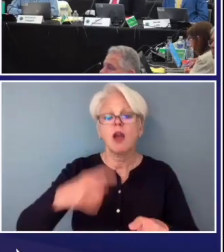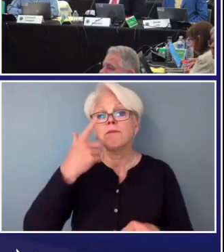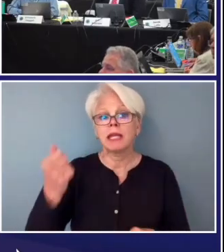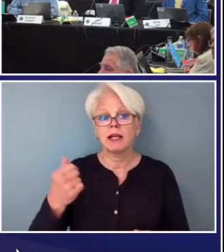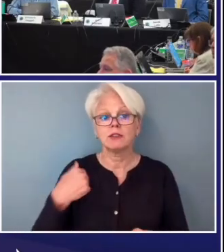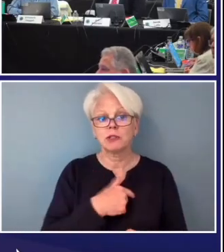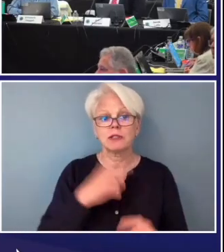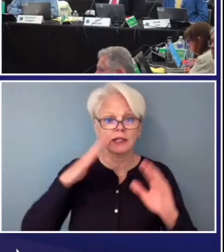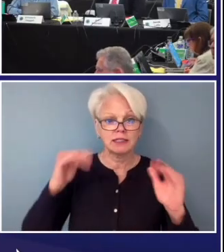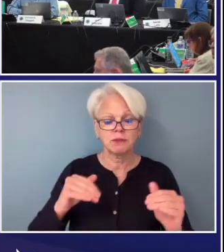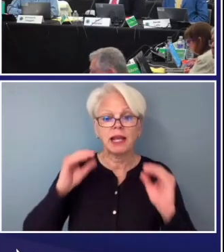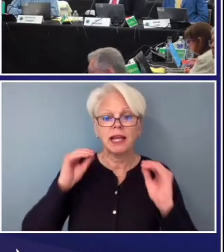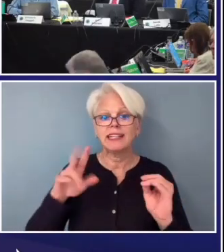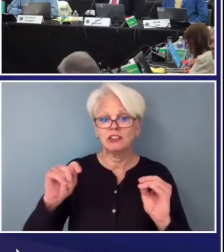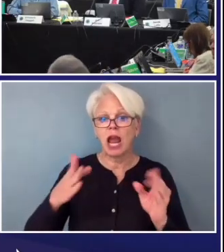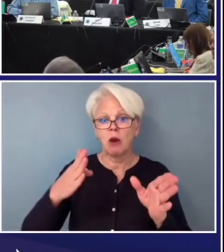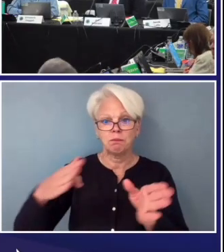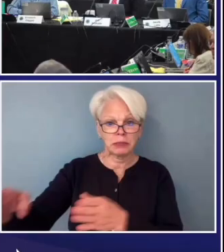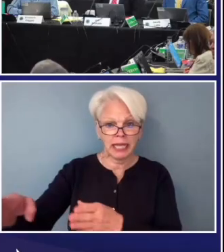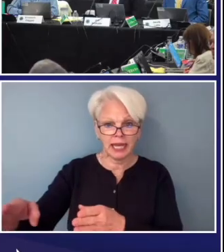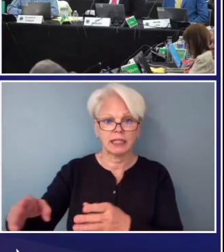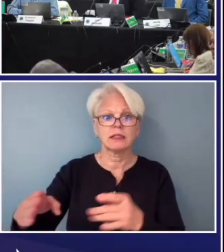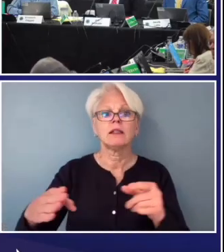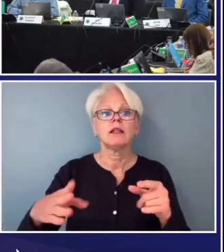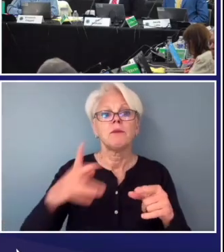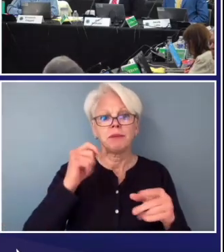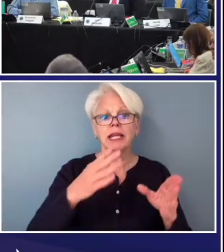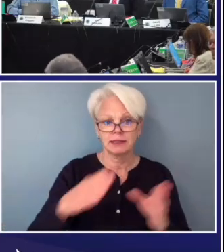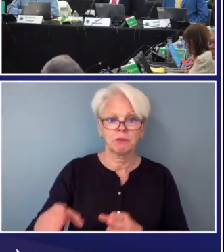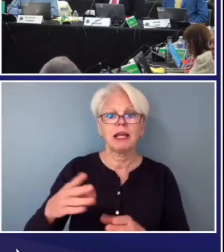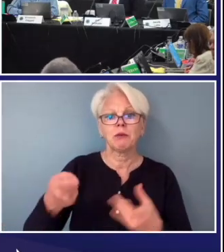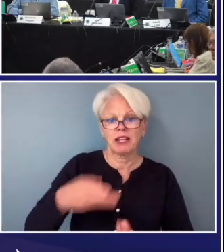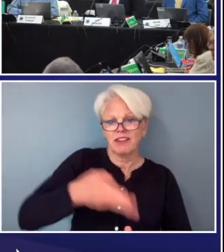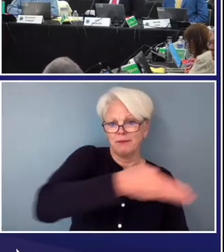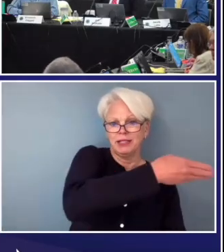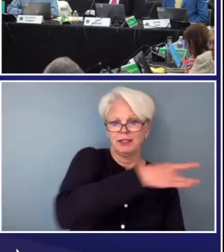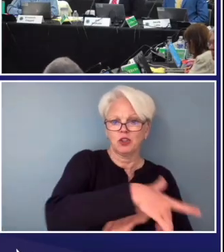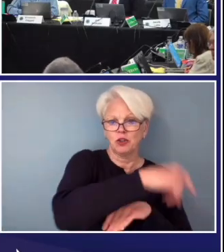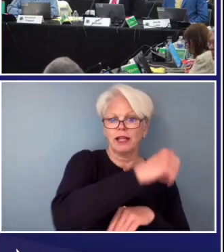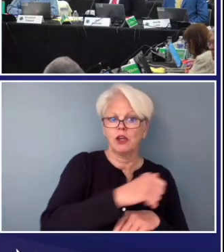teachout plan because the plan would been at an earlier stage and then also it has specific requirements such